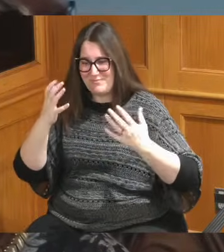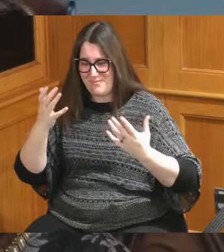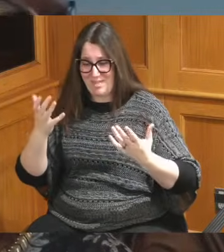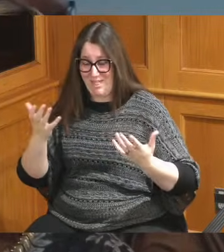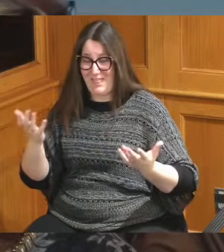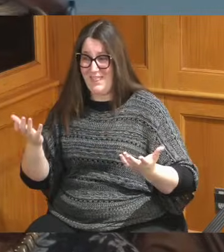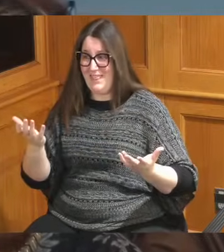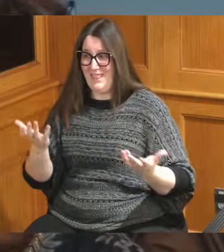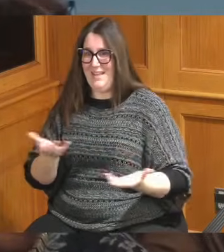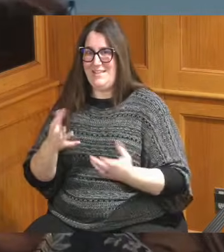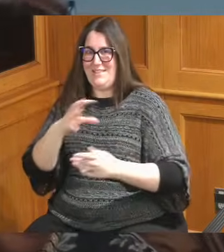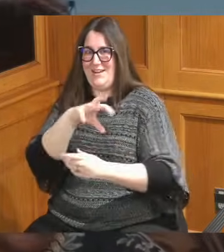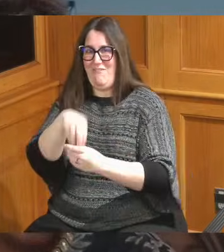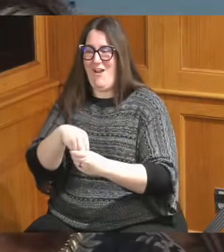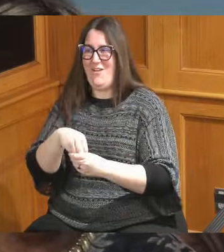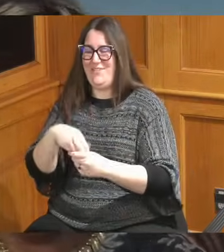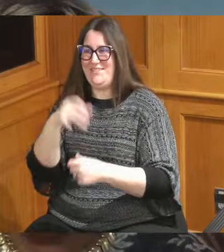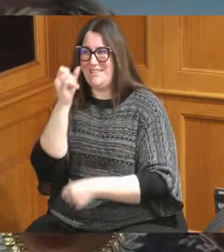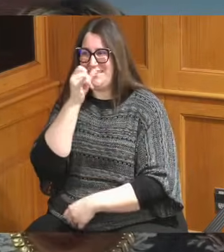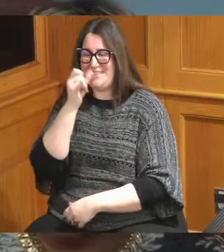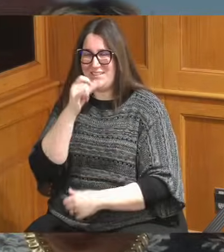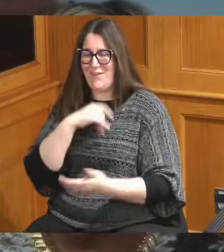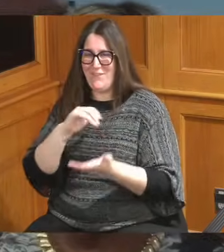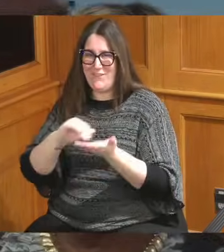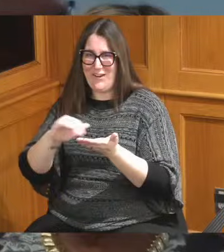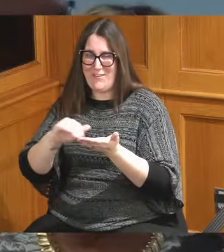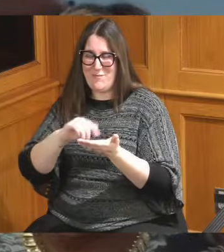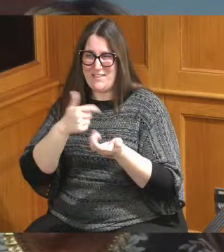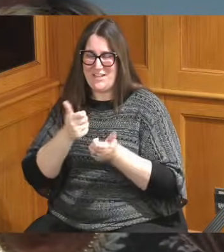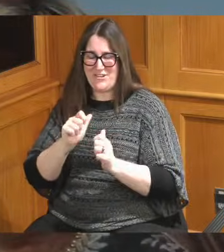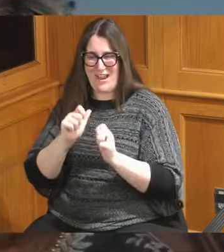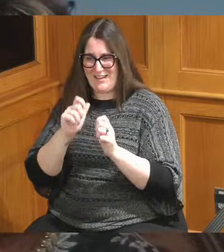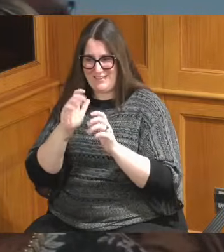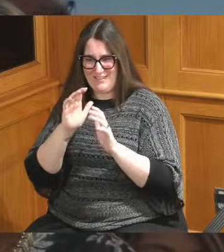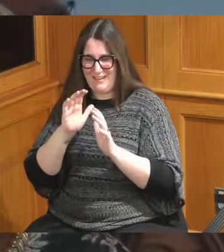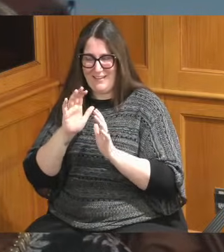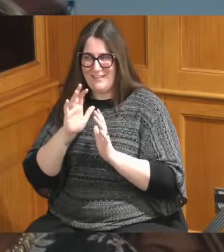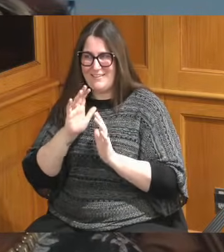So, catch So, forgive me as I try to catch my breath. Also, we'd like to thank